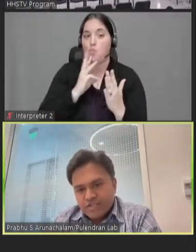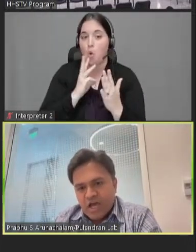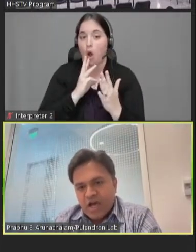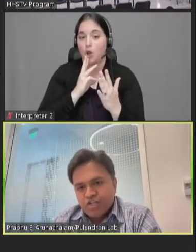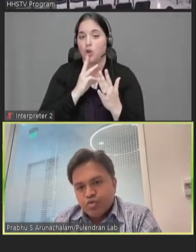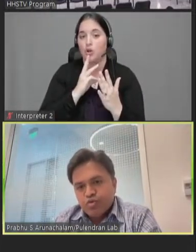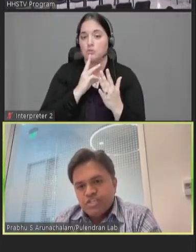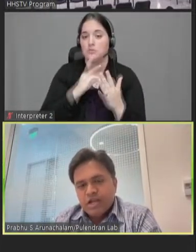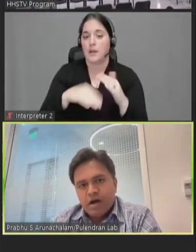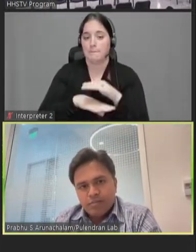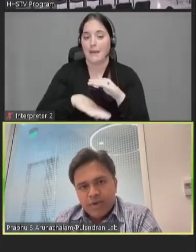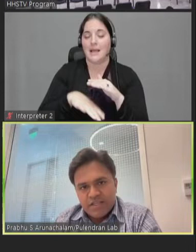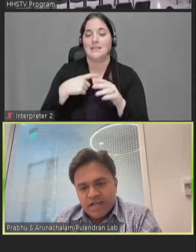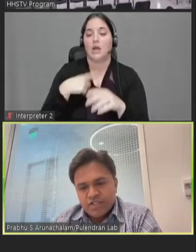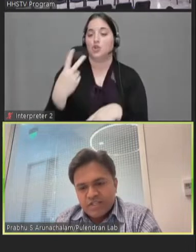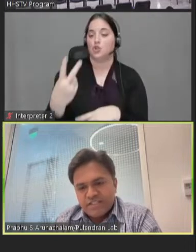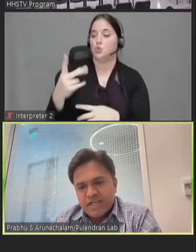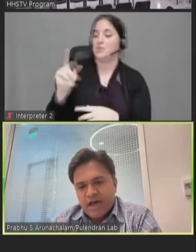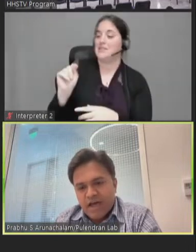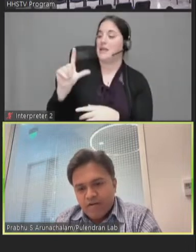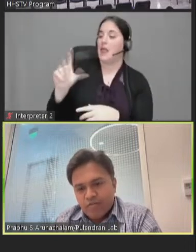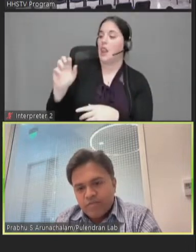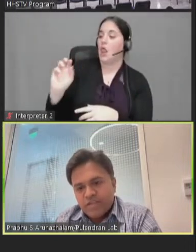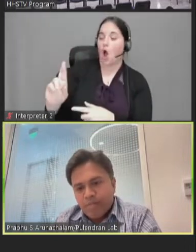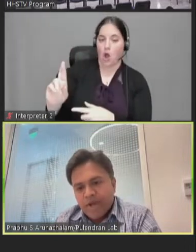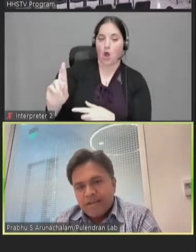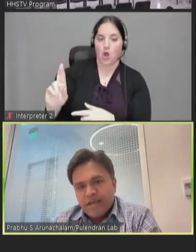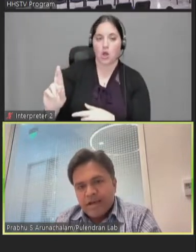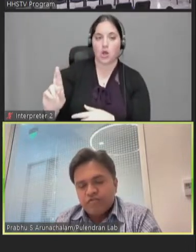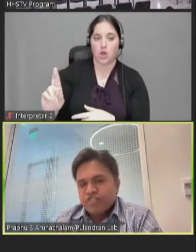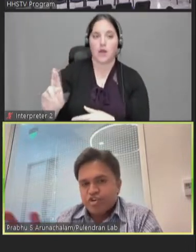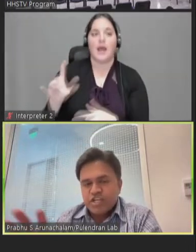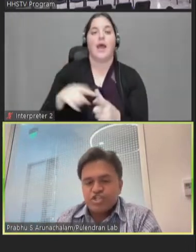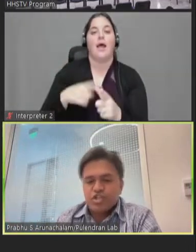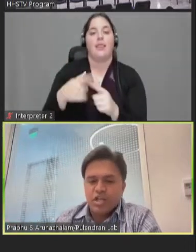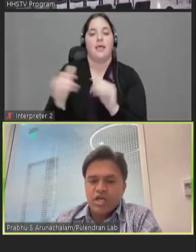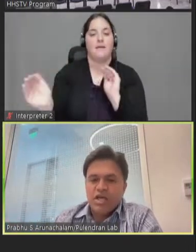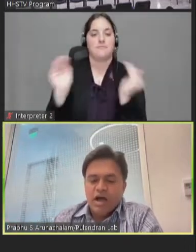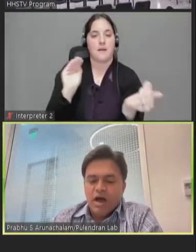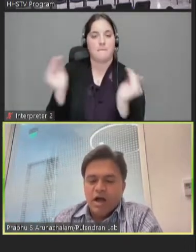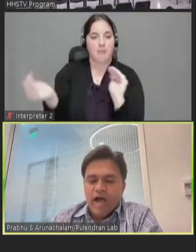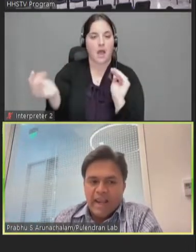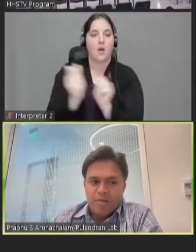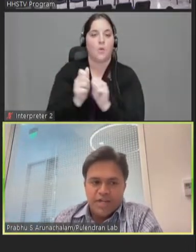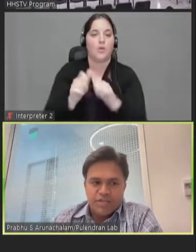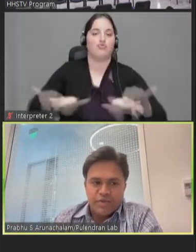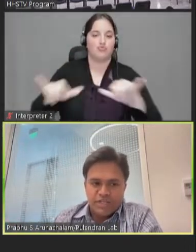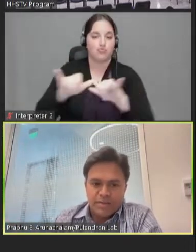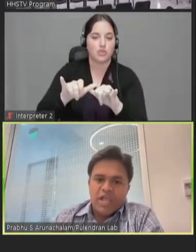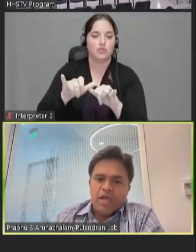and two TLR-based adjuvants, and compared that with the traditional [unintelligible].